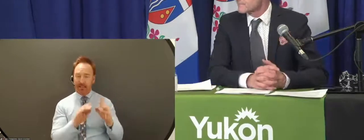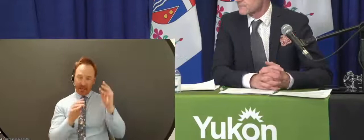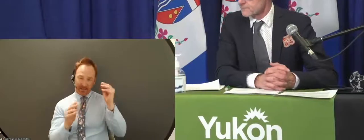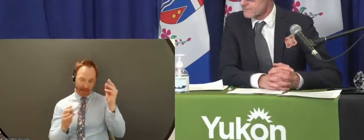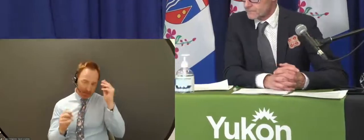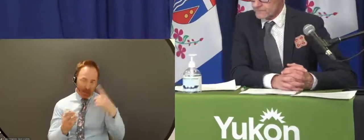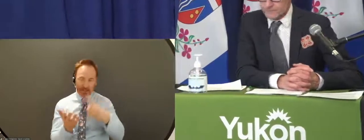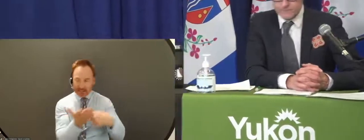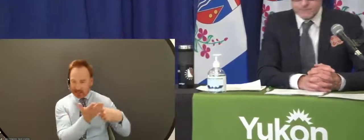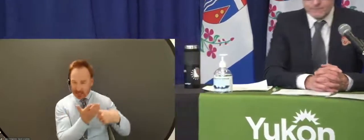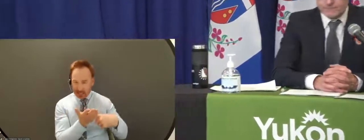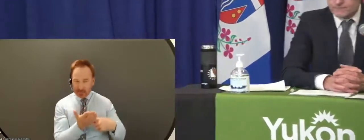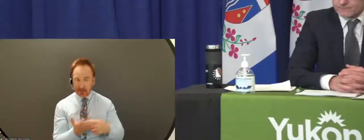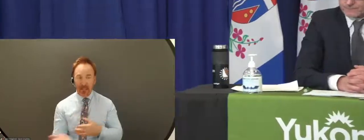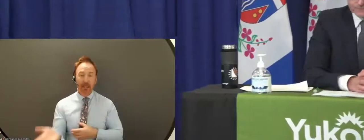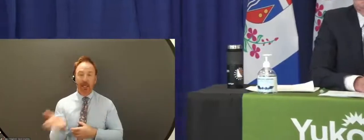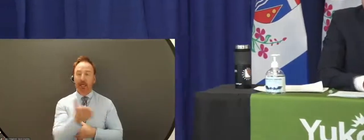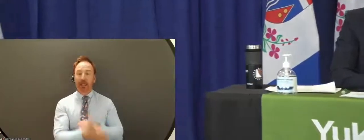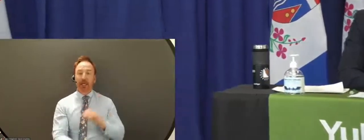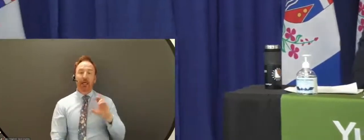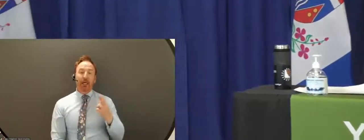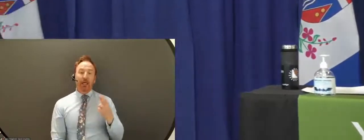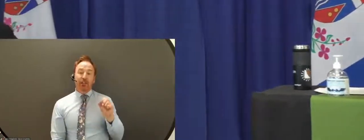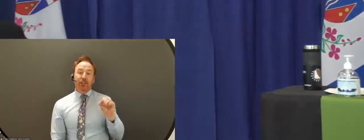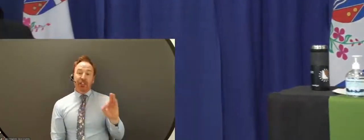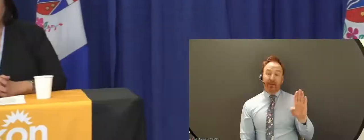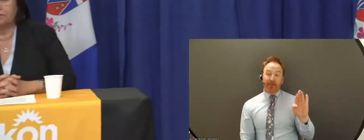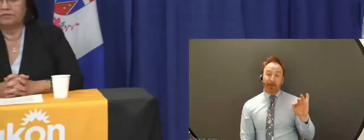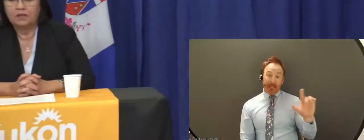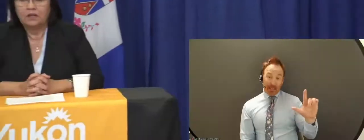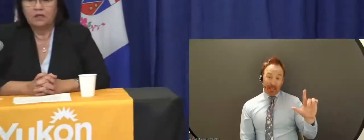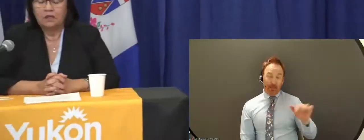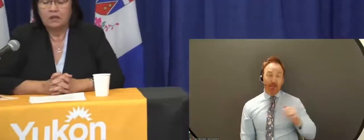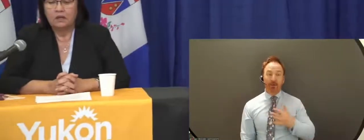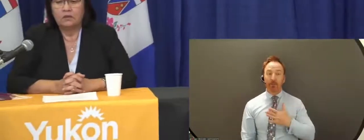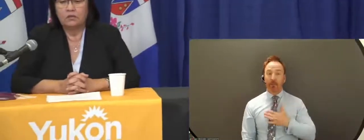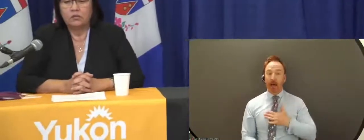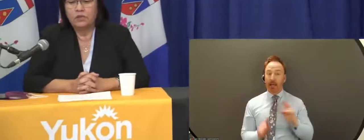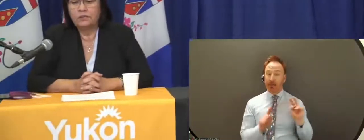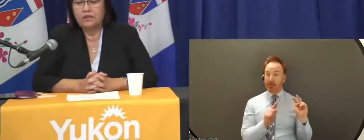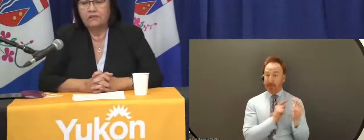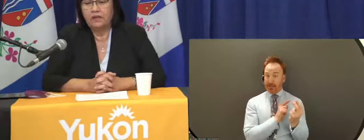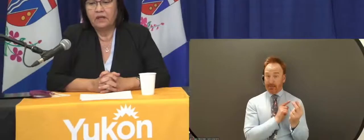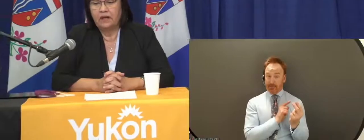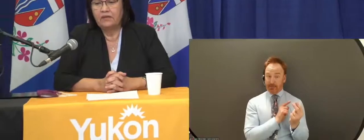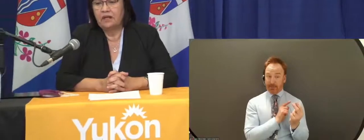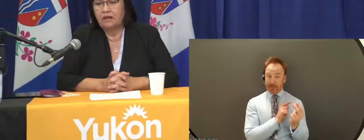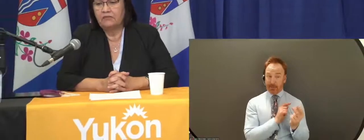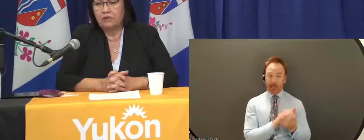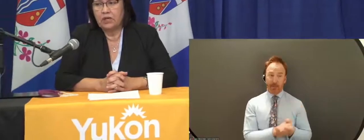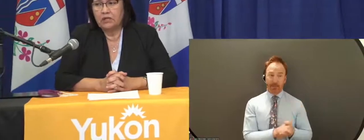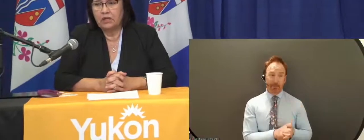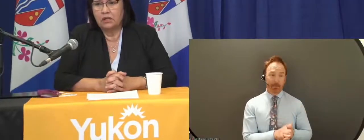illness and mild symptoms. As we expect with children and